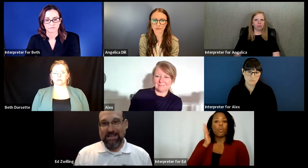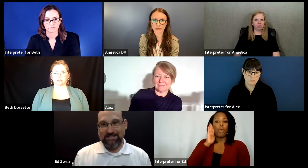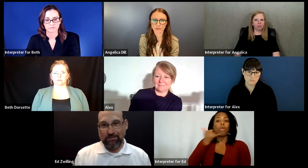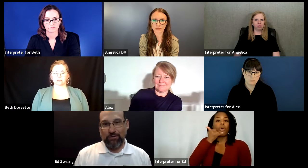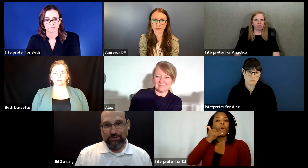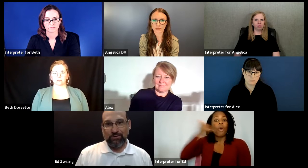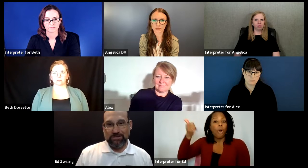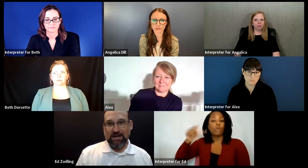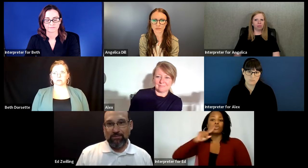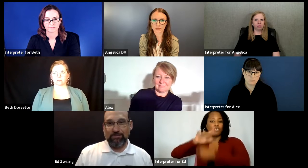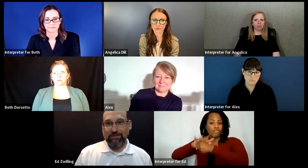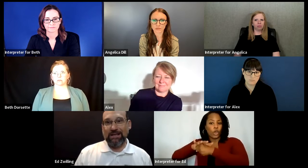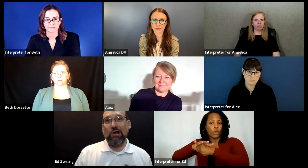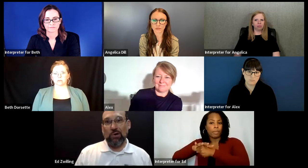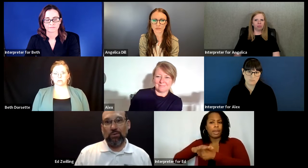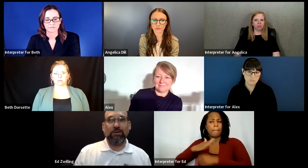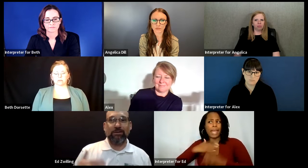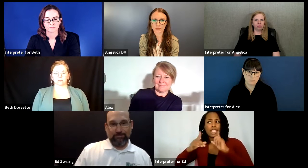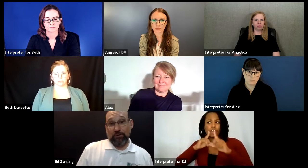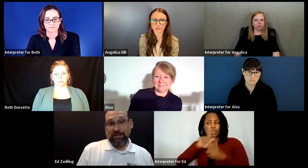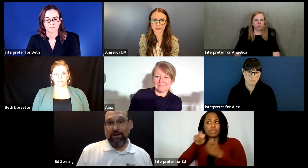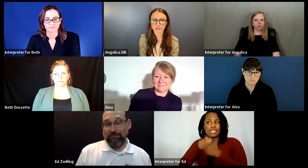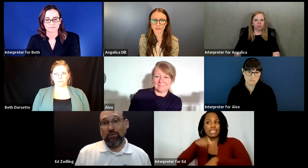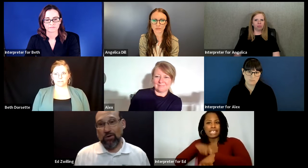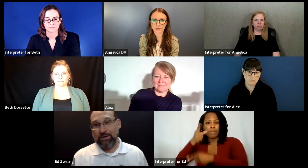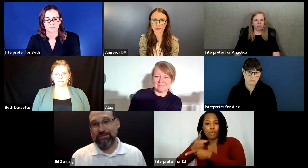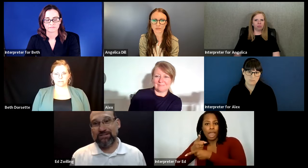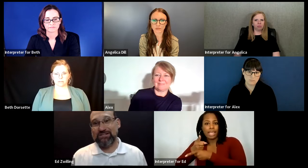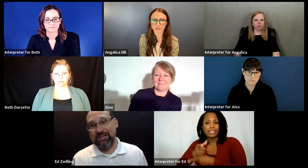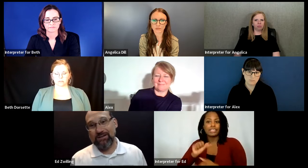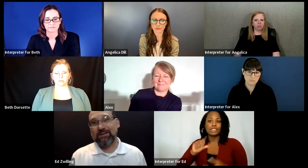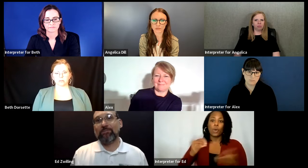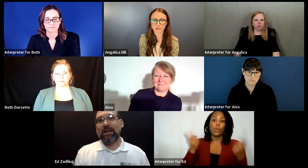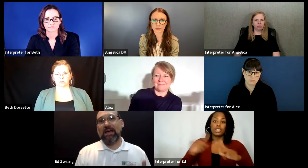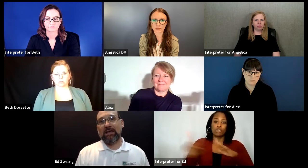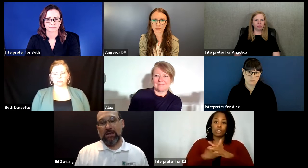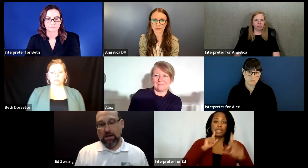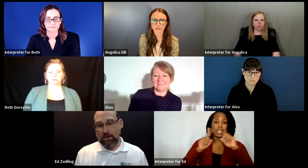that he has the interview at a certain time. Then they know, well, he can make a phone call, because he just did.